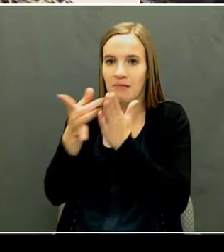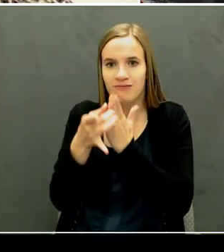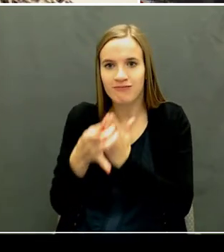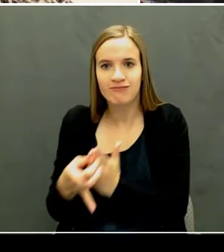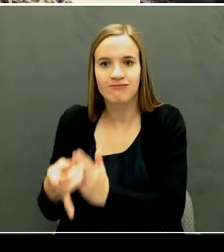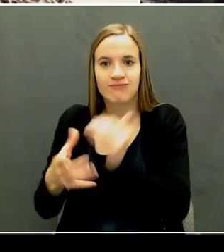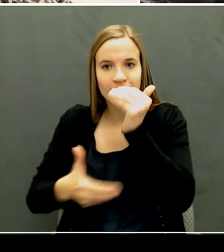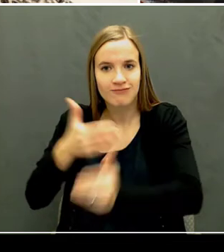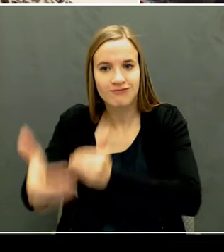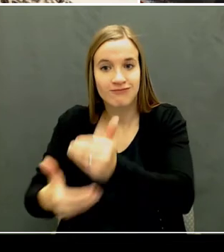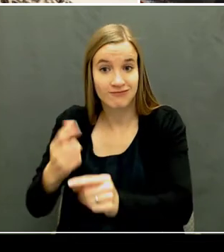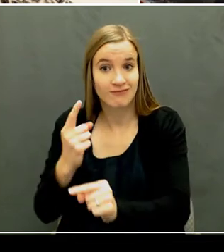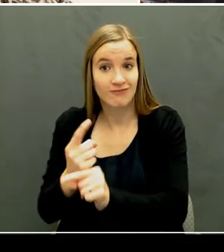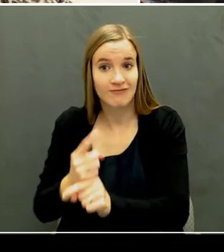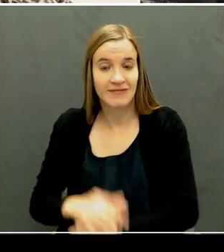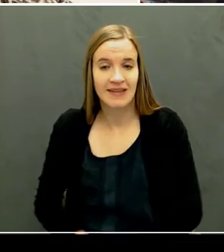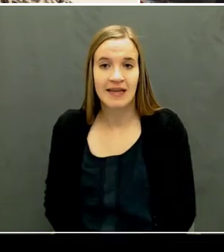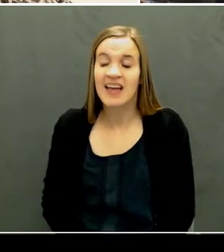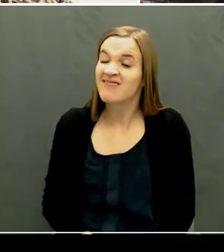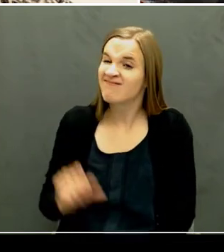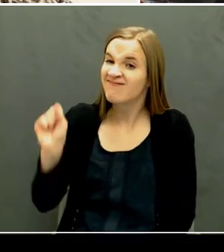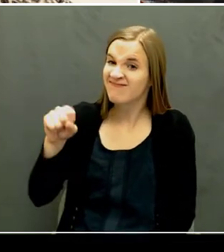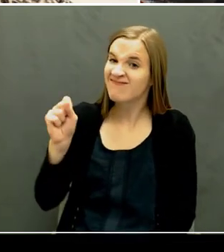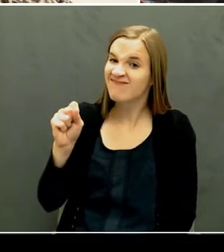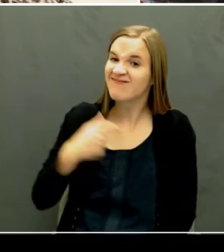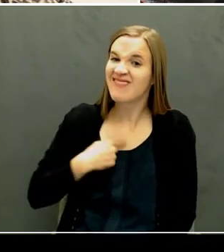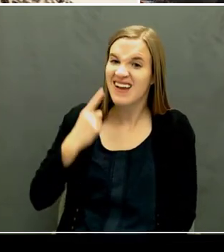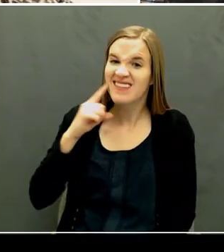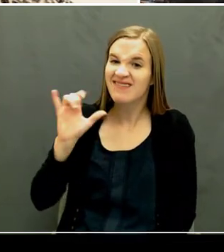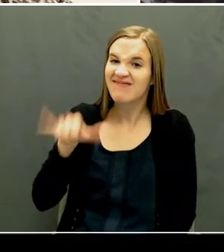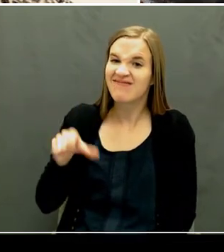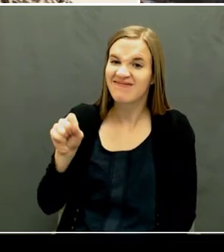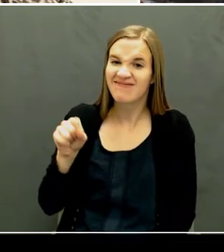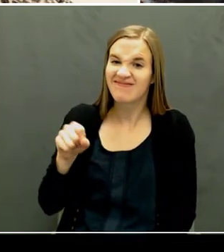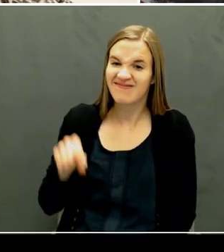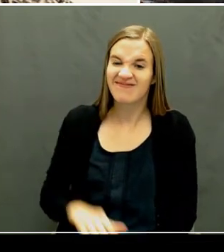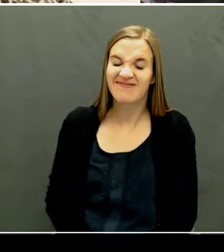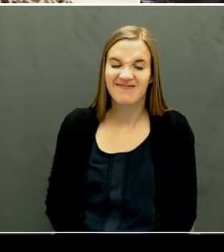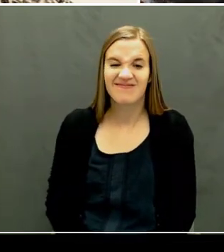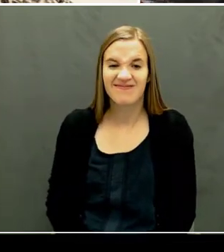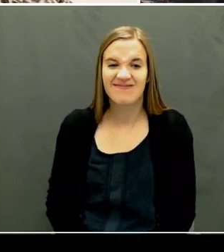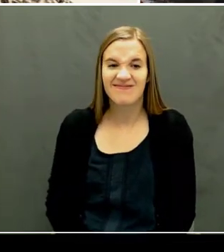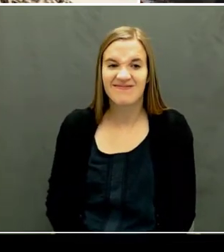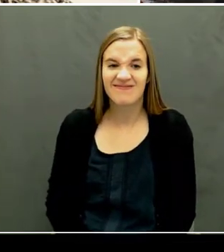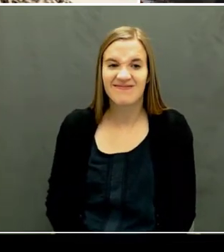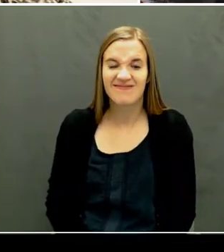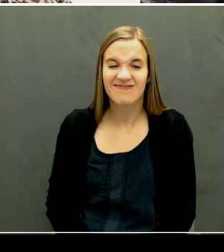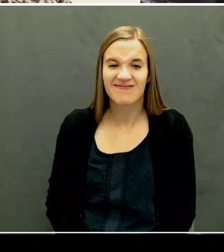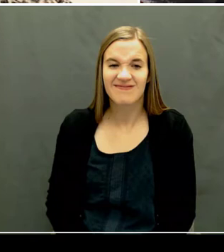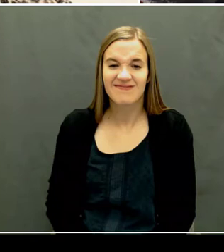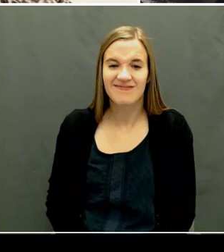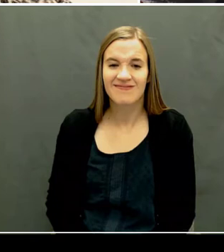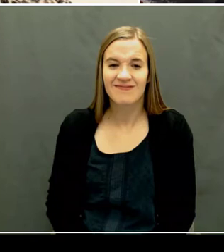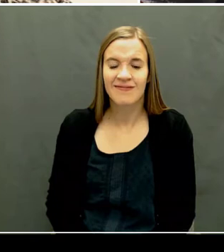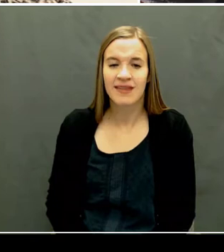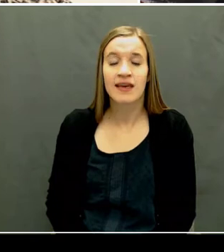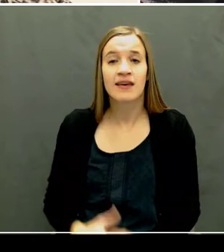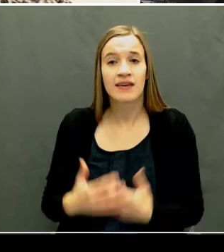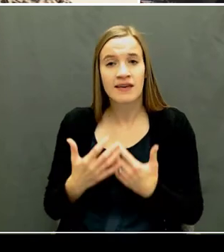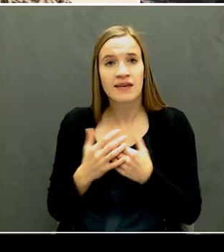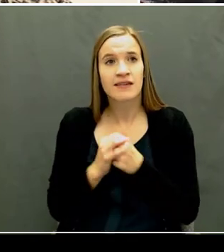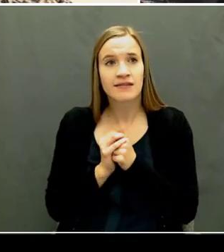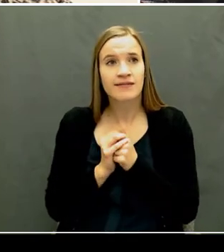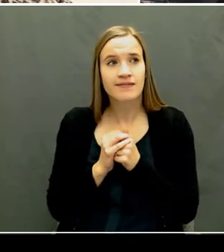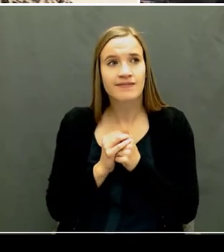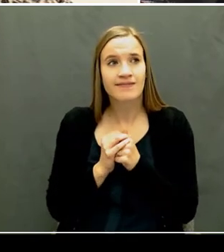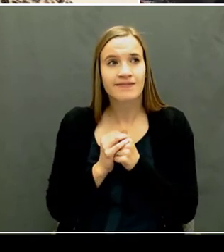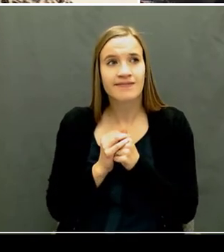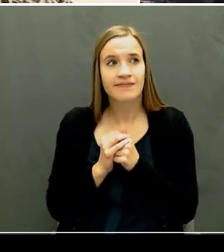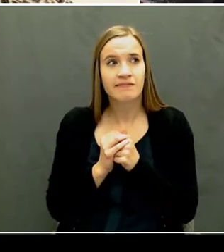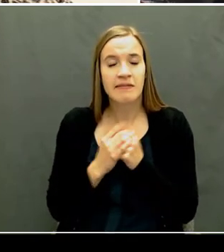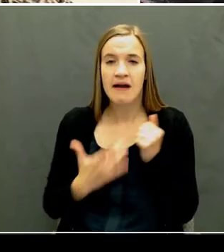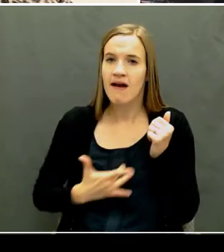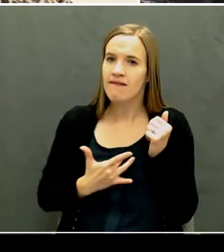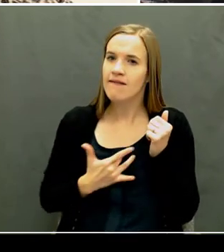Mark Johnson: Yeah, I think, I think and also and challenge ourselves to you know, if you look at